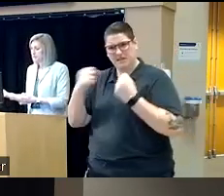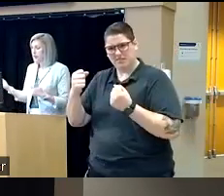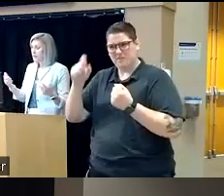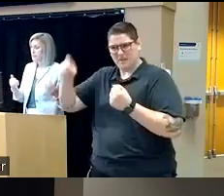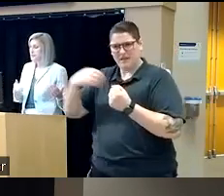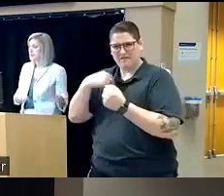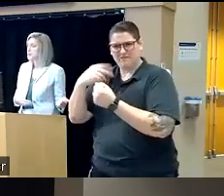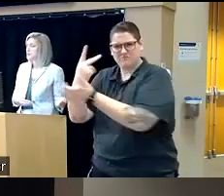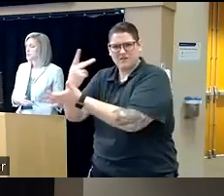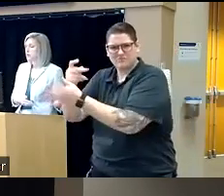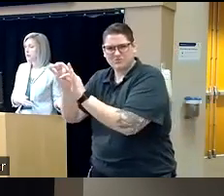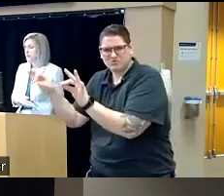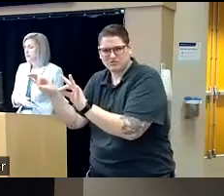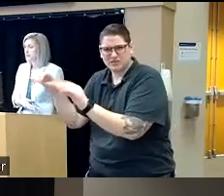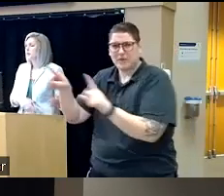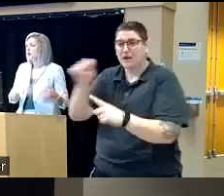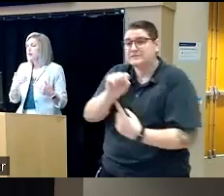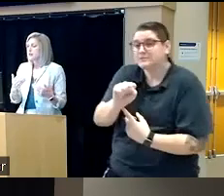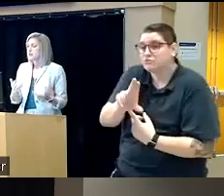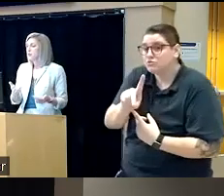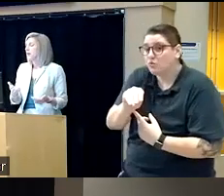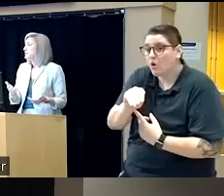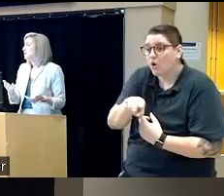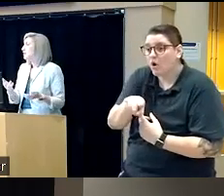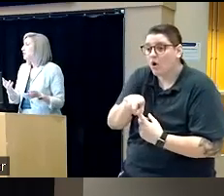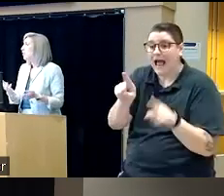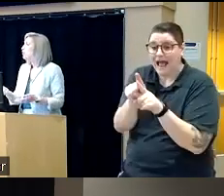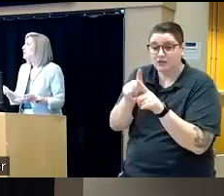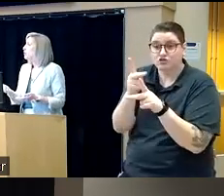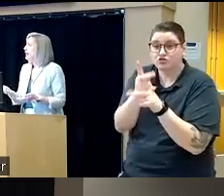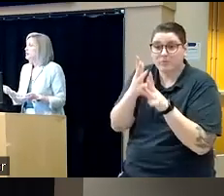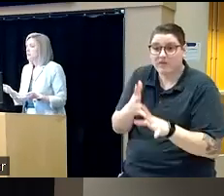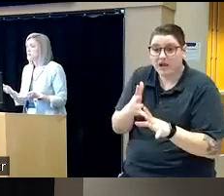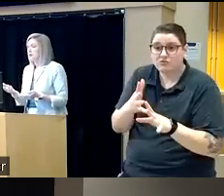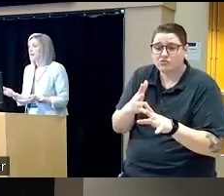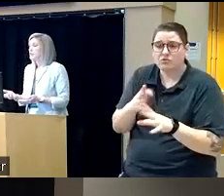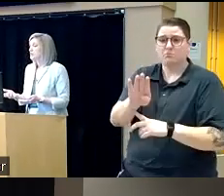degree however in the substance use disorder field as a supervisor you're only required to obtain a